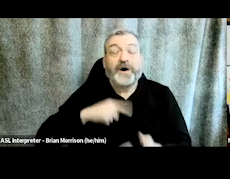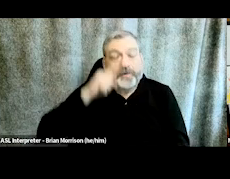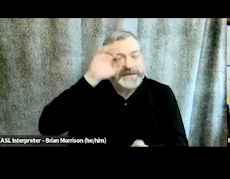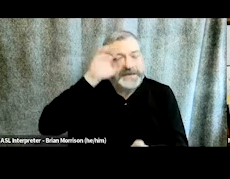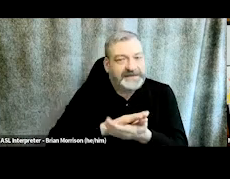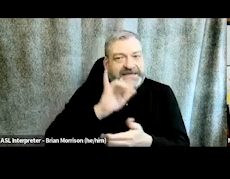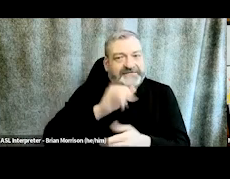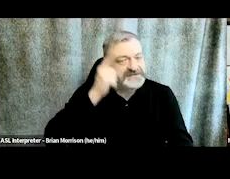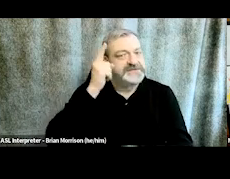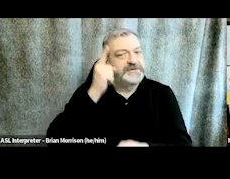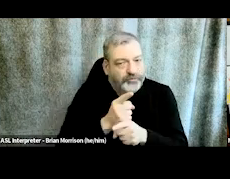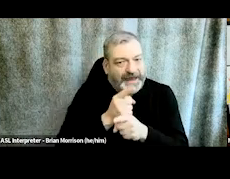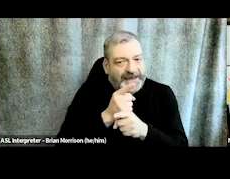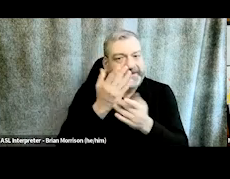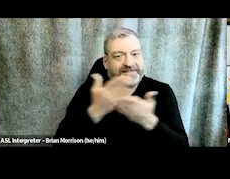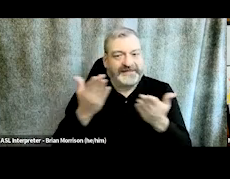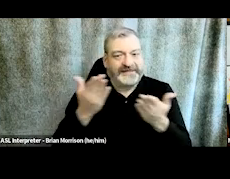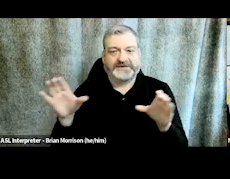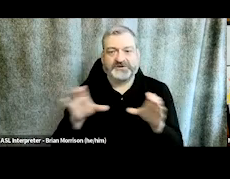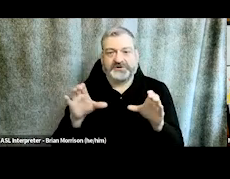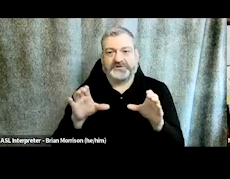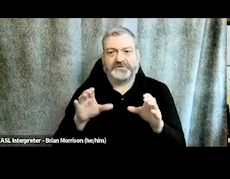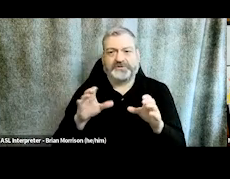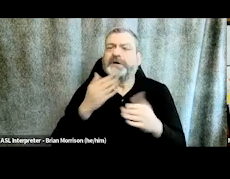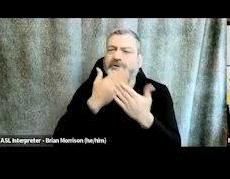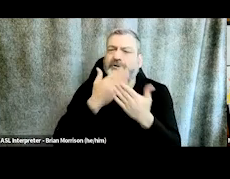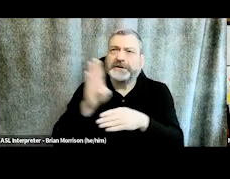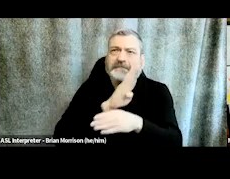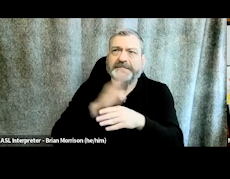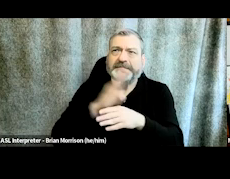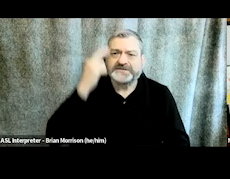and there's good business reasons to do it for yourself as well.